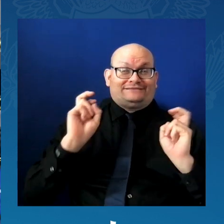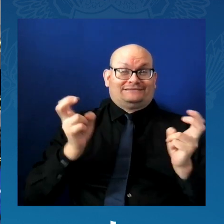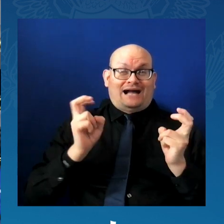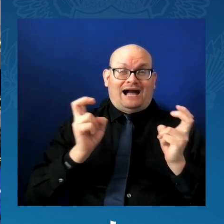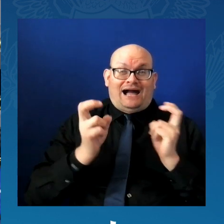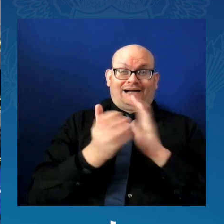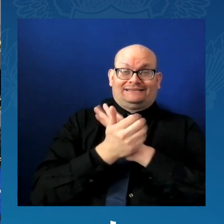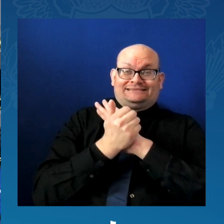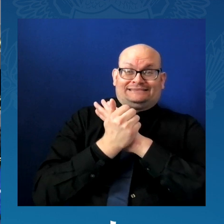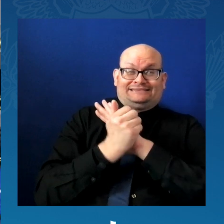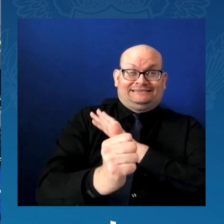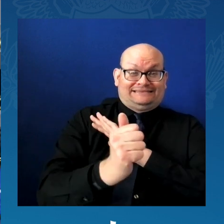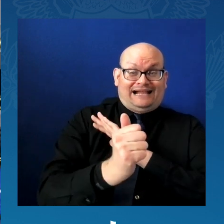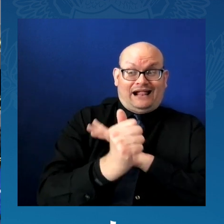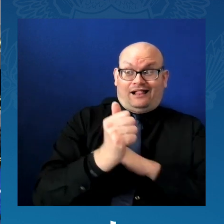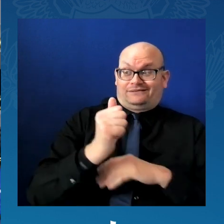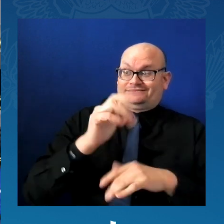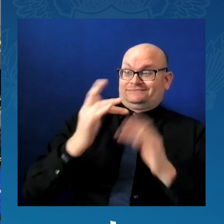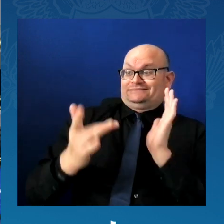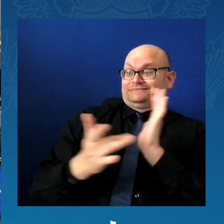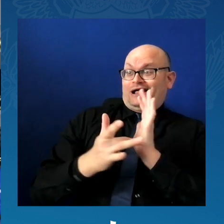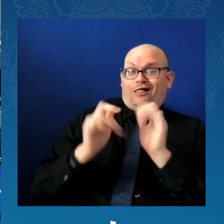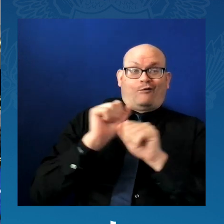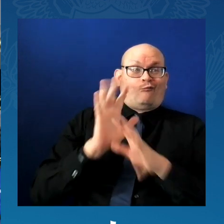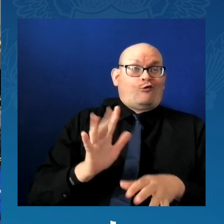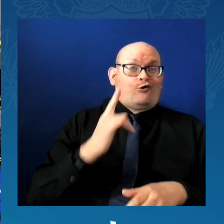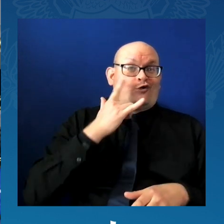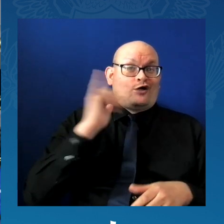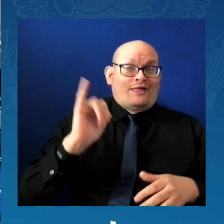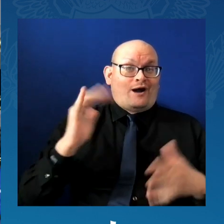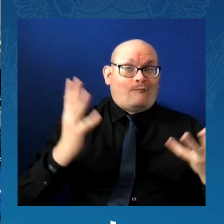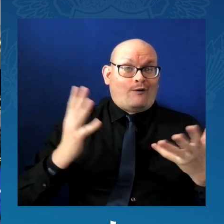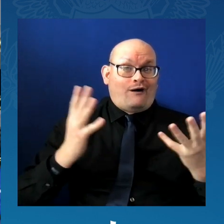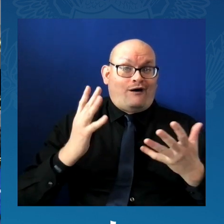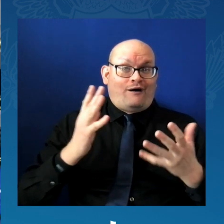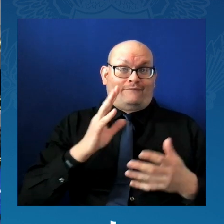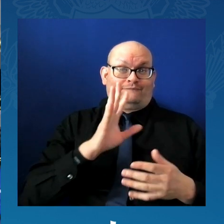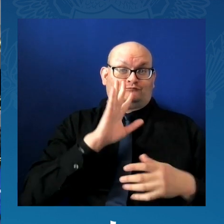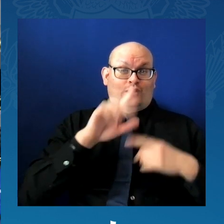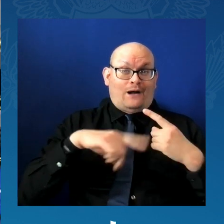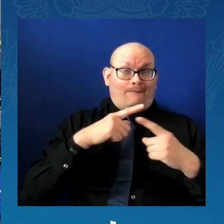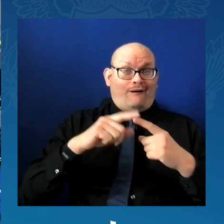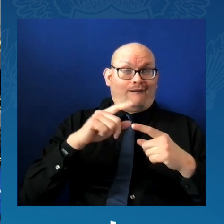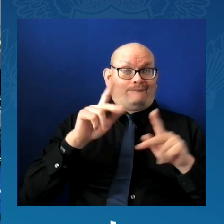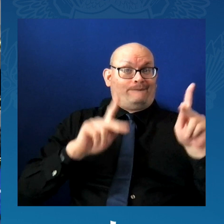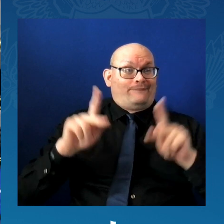is something that when we talk about our machinists, our electricians are welders and inspectors.